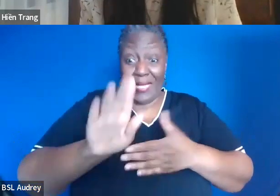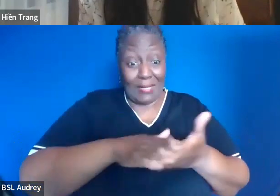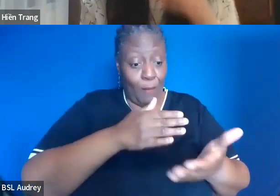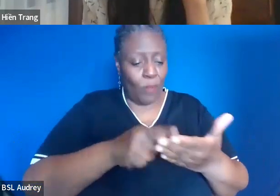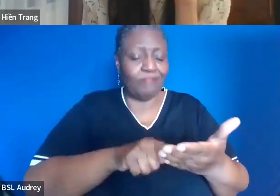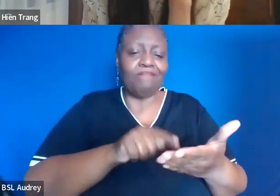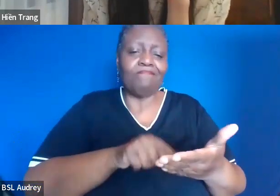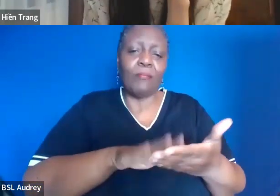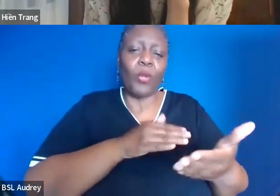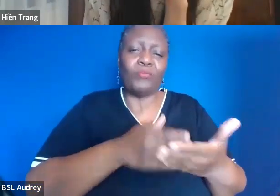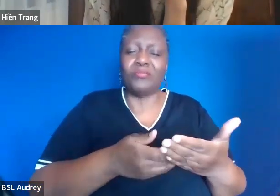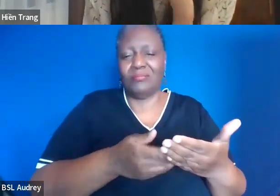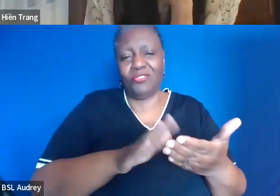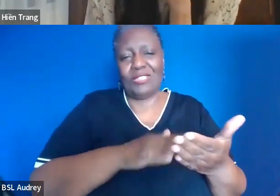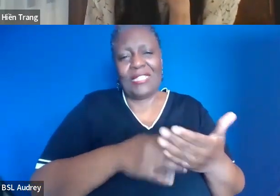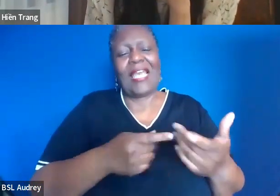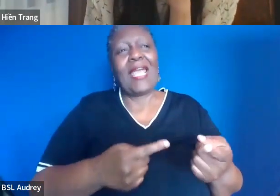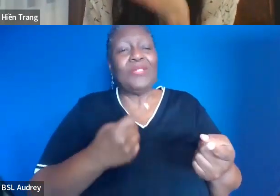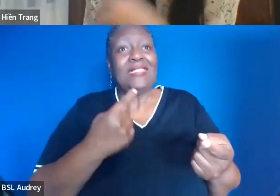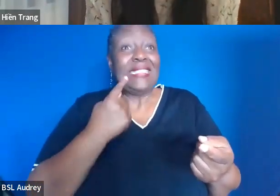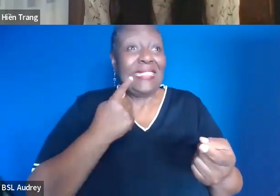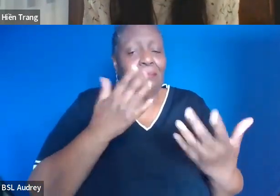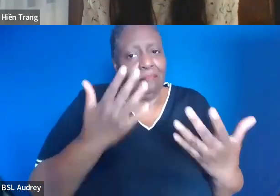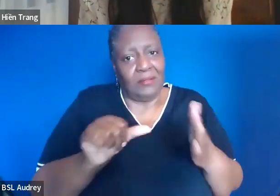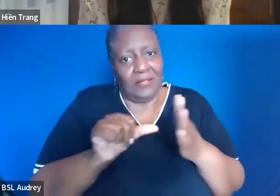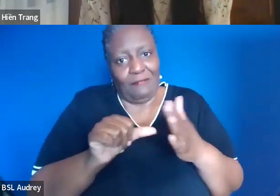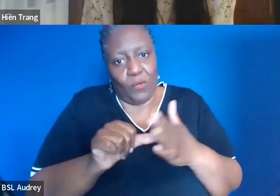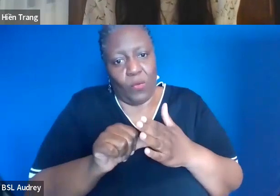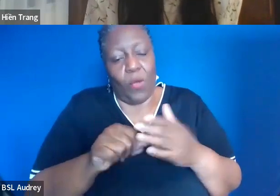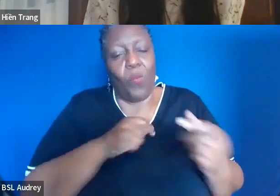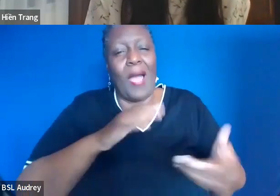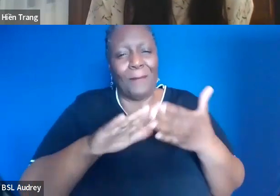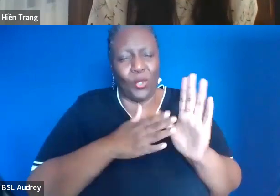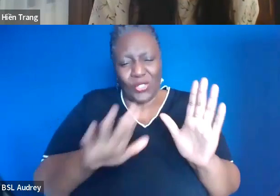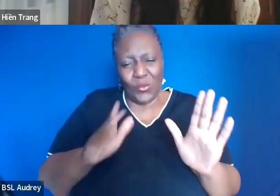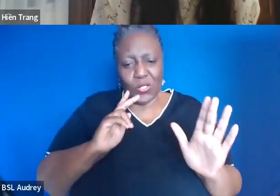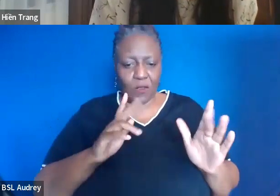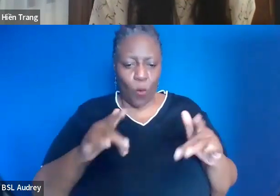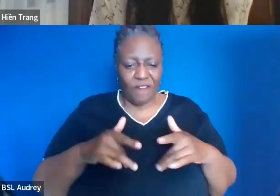it was easy and difficult at the same time to it was easy to know what felt right but hard to